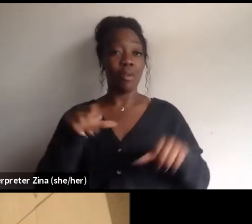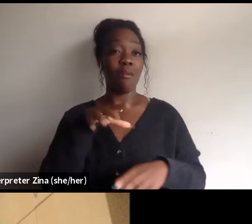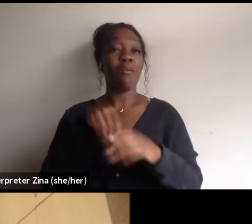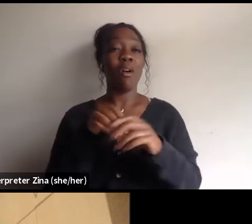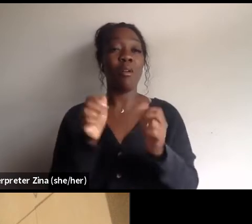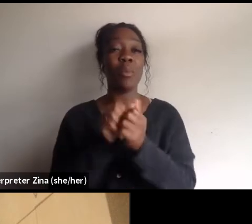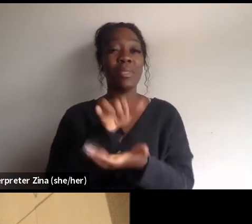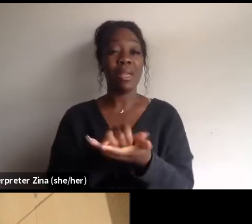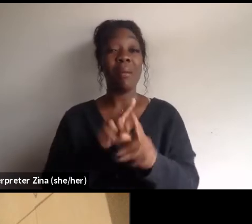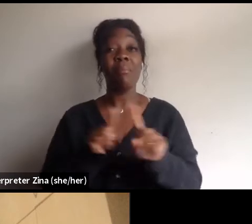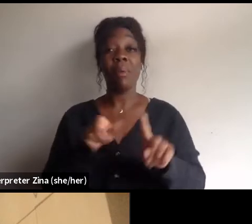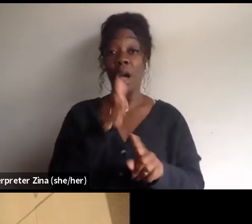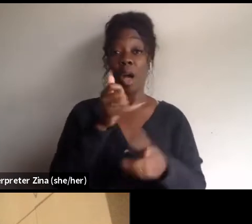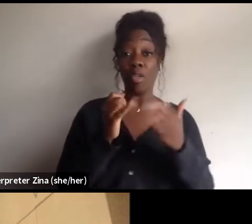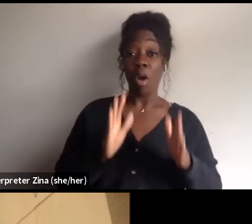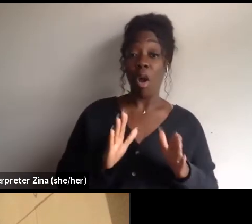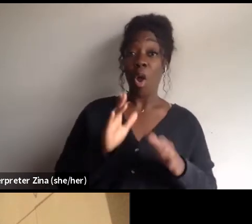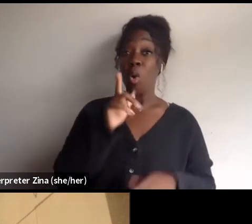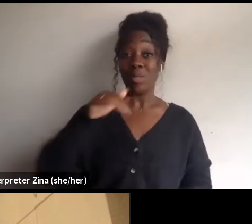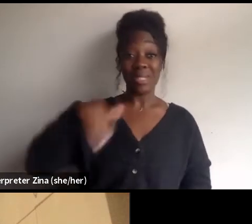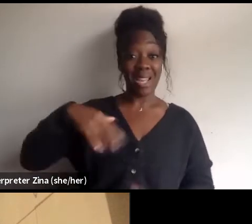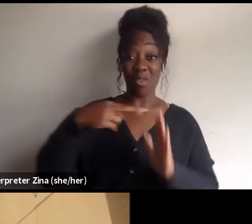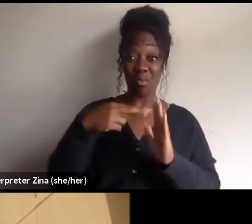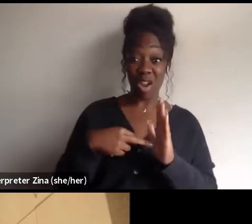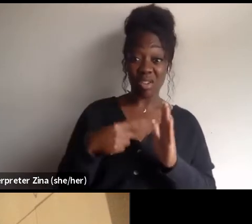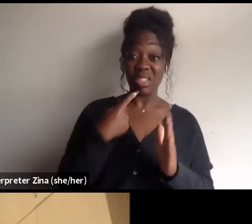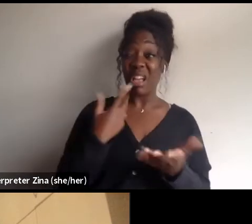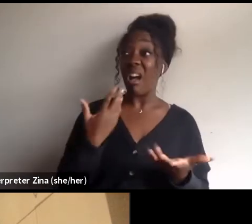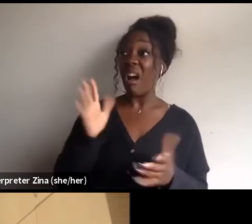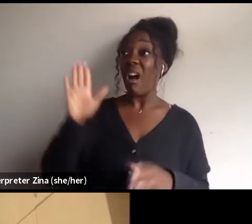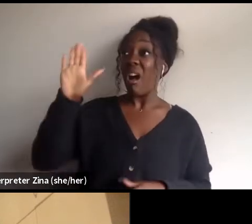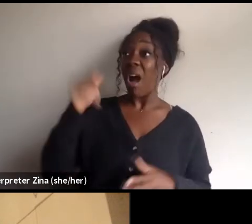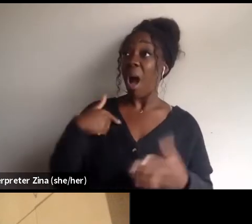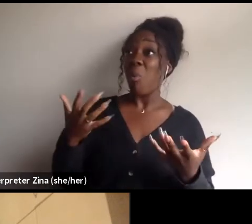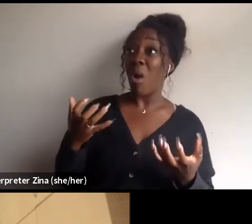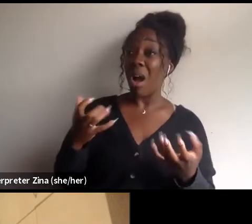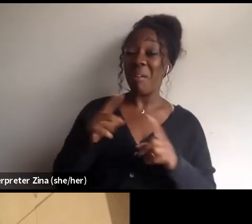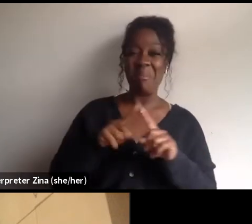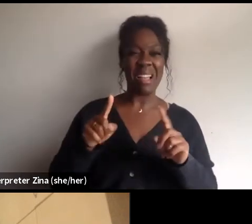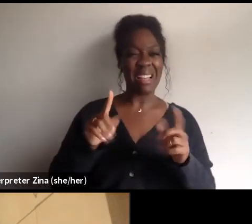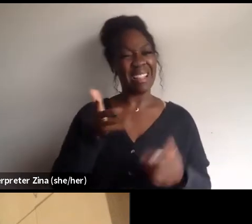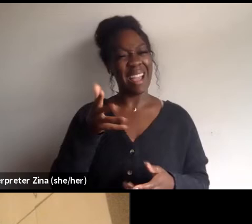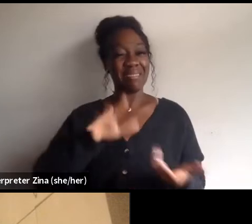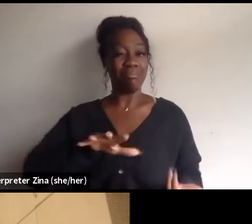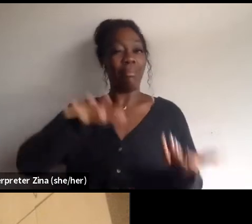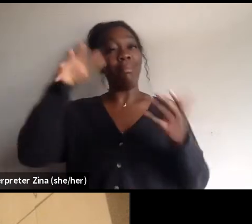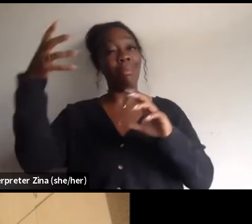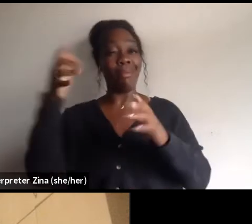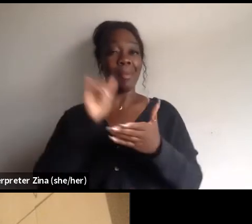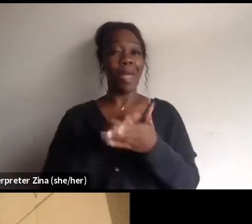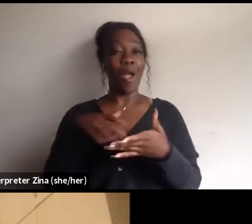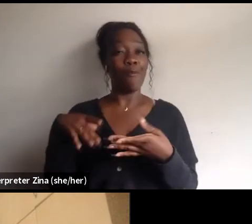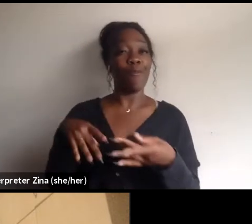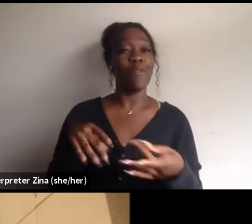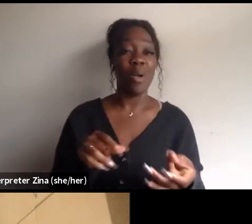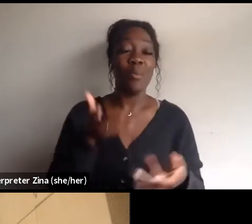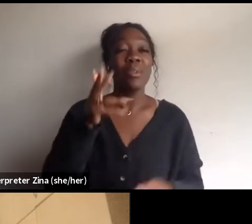I wanna do it now. And then kind of messed up the blurb but it was quite funny. And then we had some talks where we spoke to people.